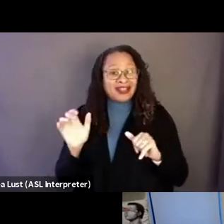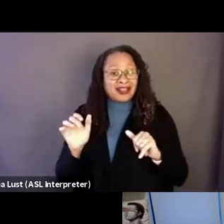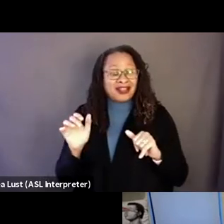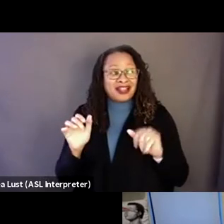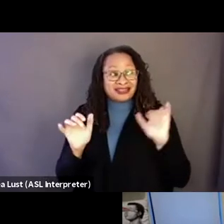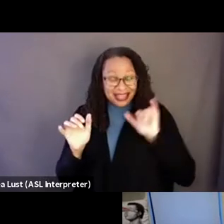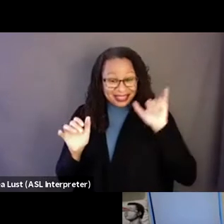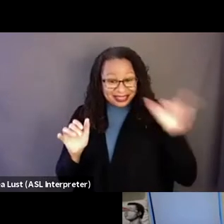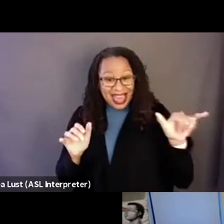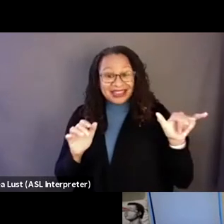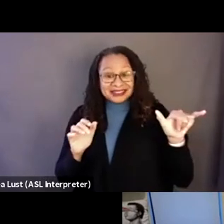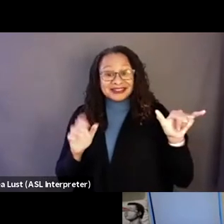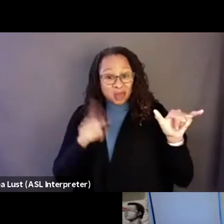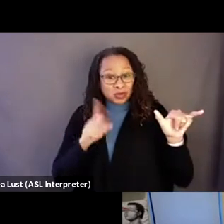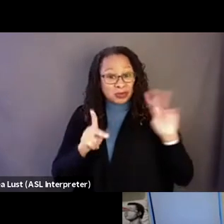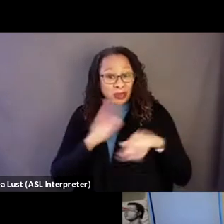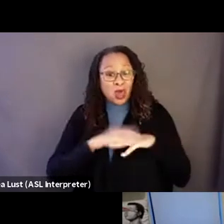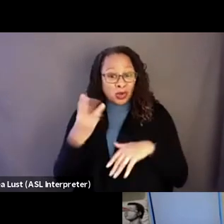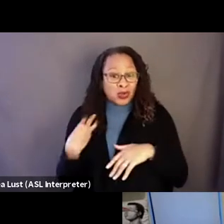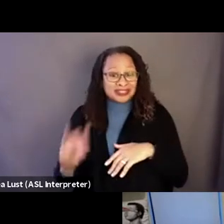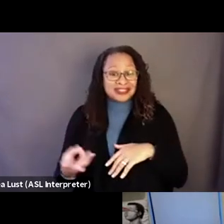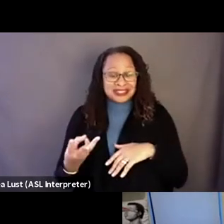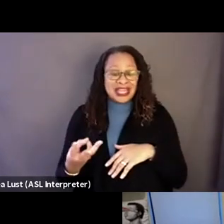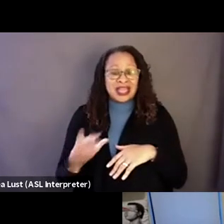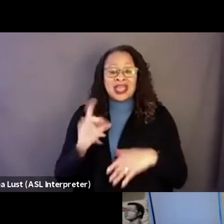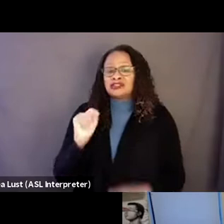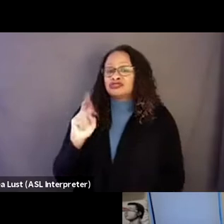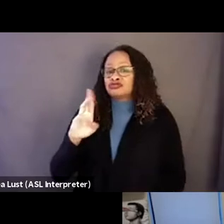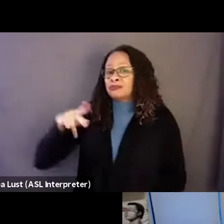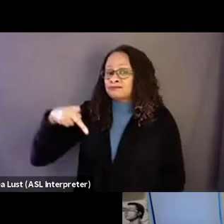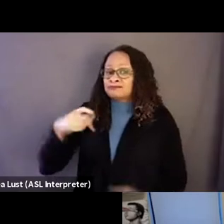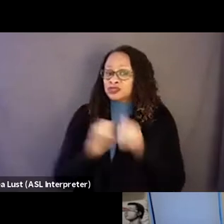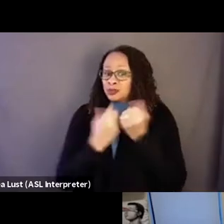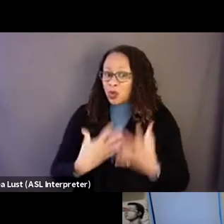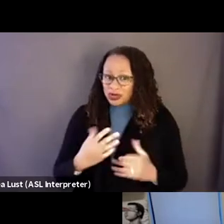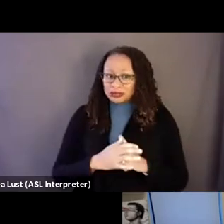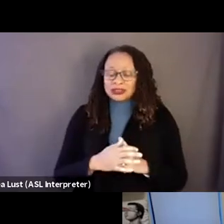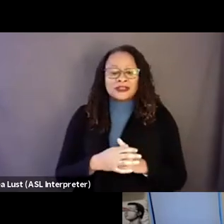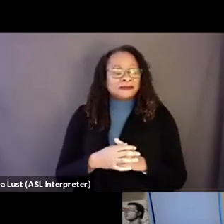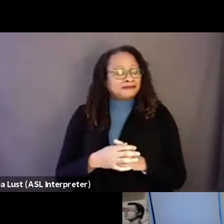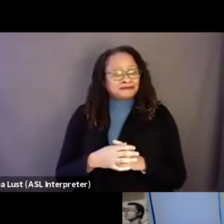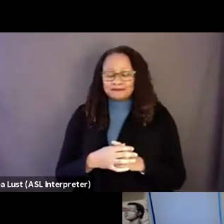and you have people that's trying to come together, but then you have these particular people over here